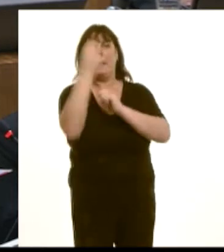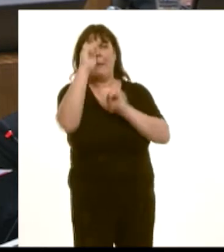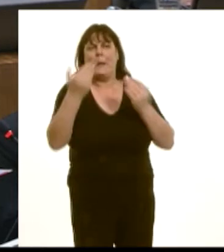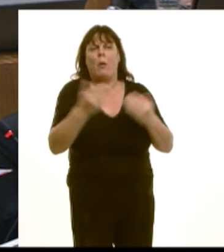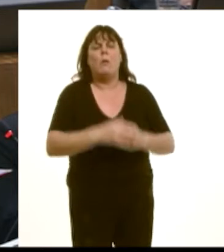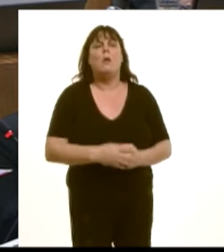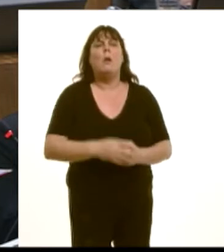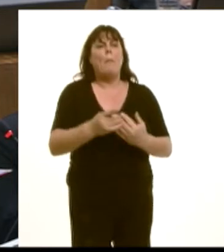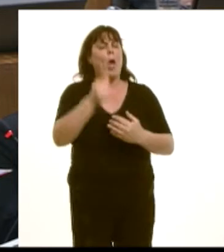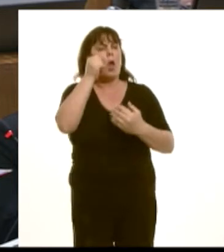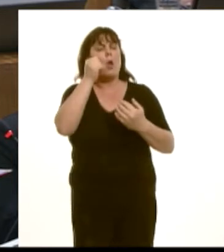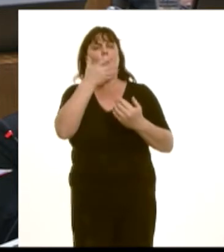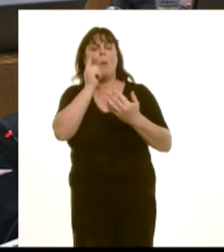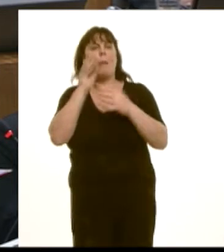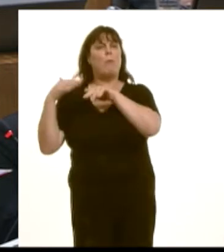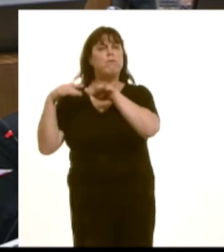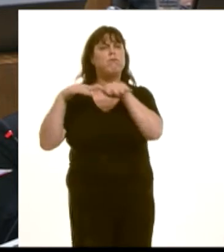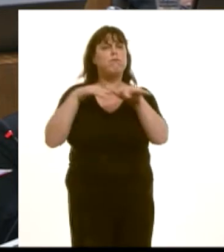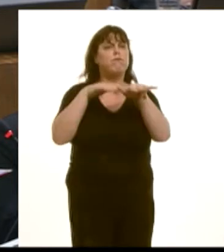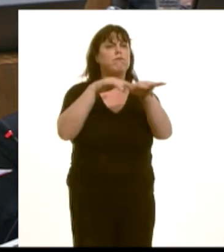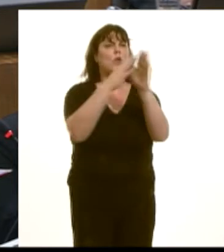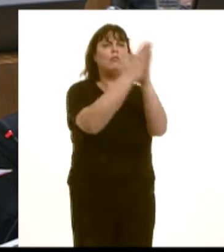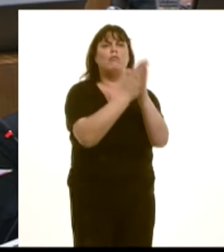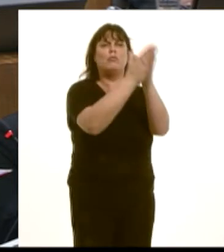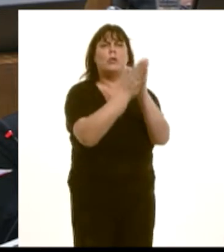time and it is certainly something that, in Bridgend and in other parts of Wales, people